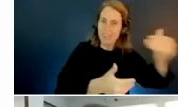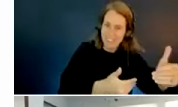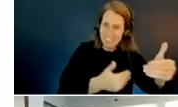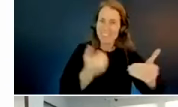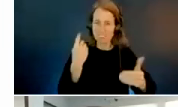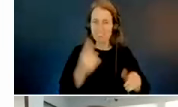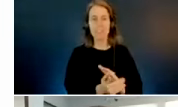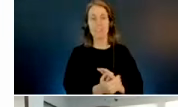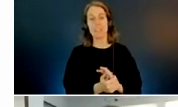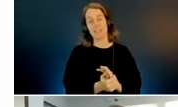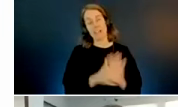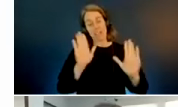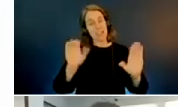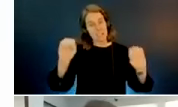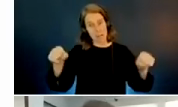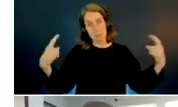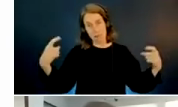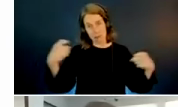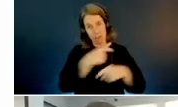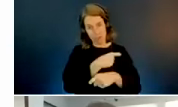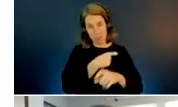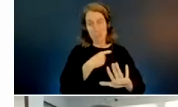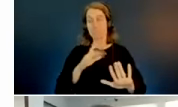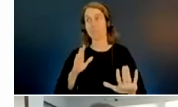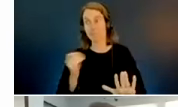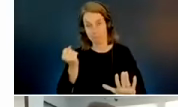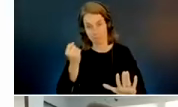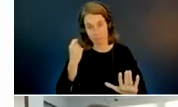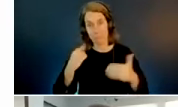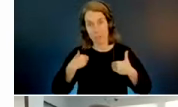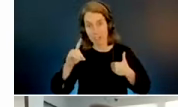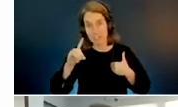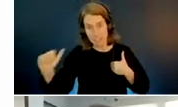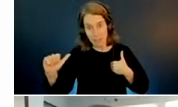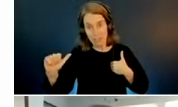fairly complicated and it's obviously made more complicated if you have a disability um deadlines